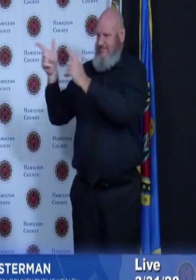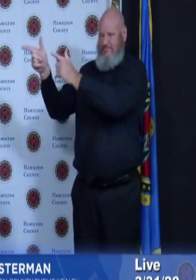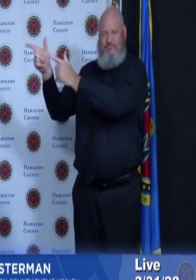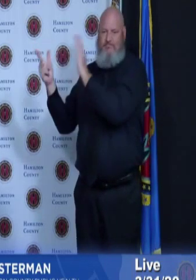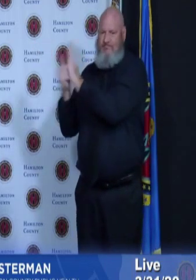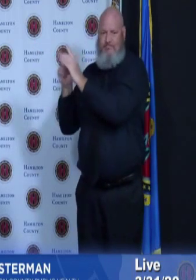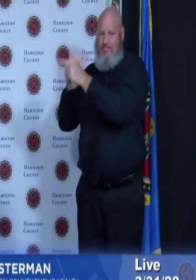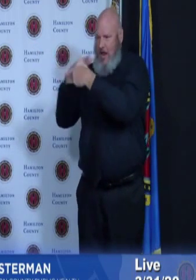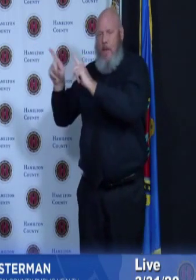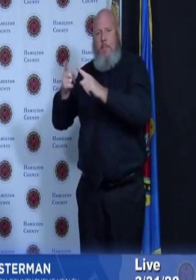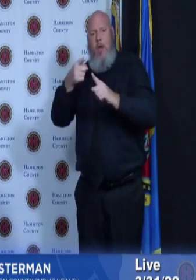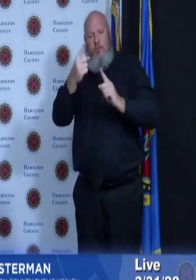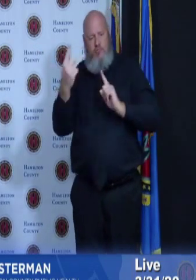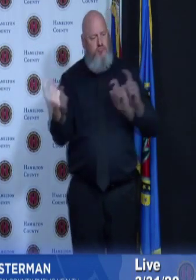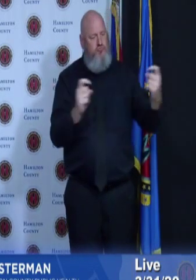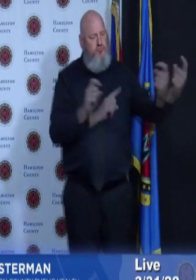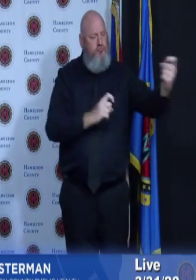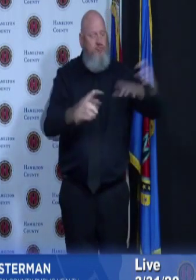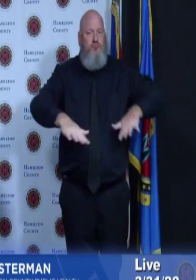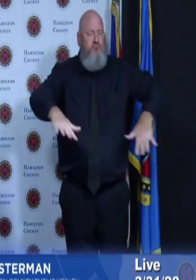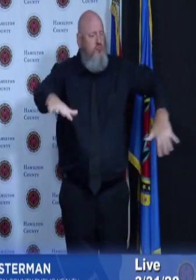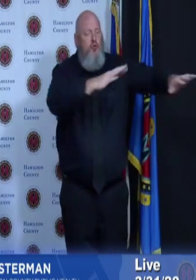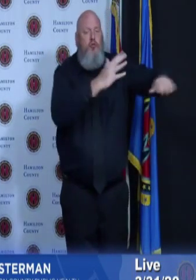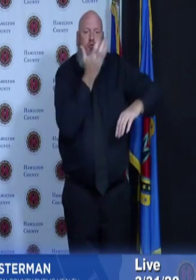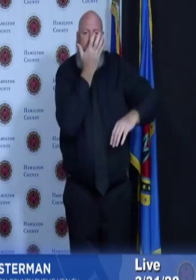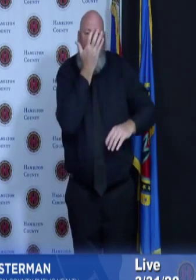they understand the importance iand the role that they play with regards to